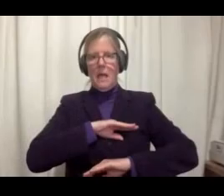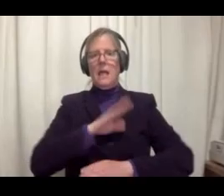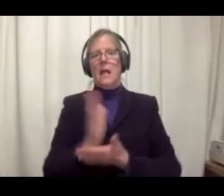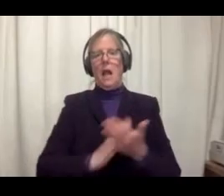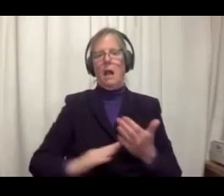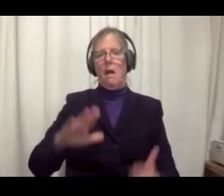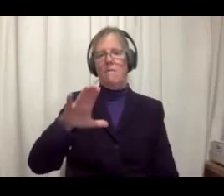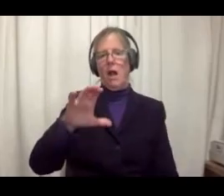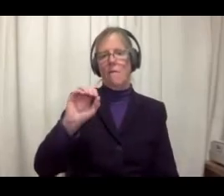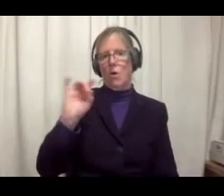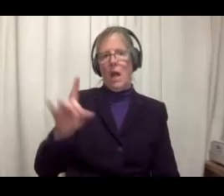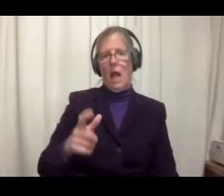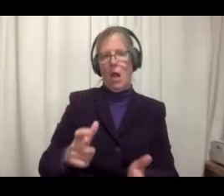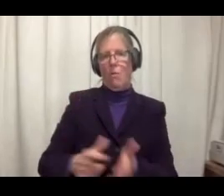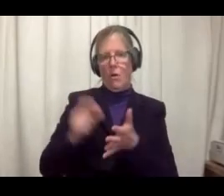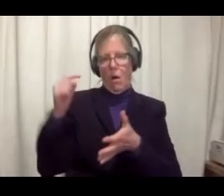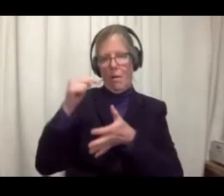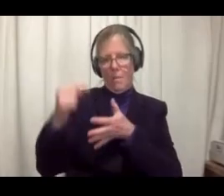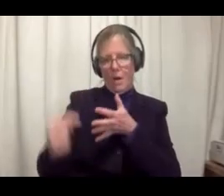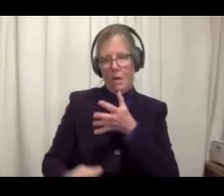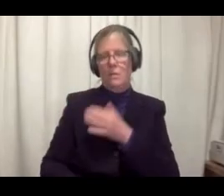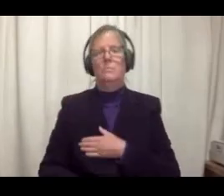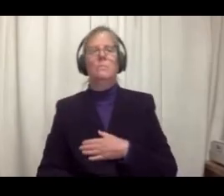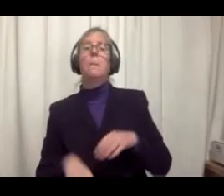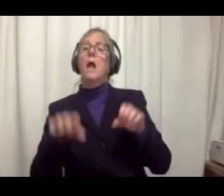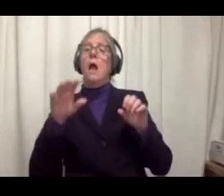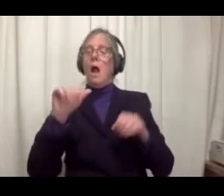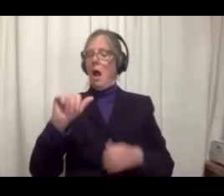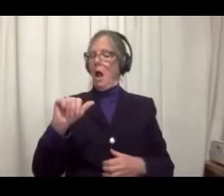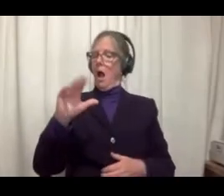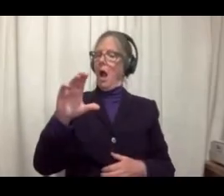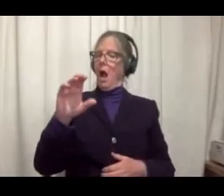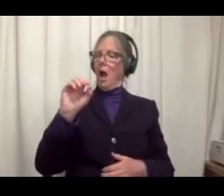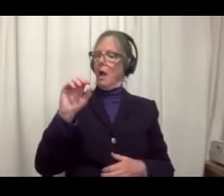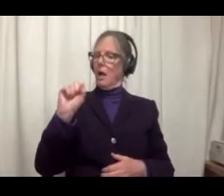Accessibility is often one of the biggest challenges for grantees,